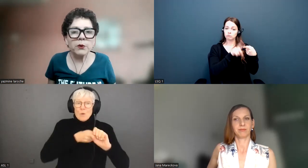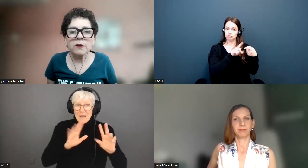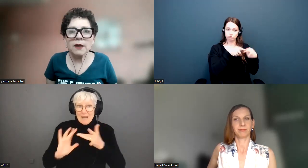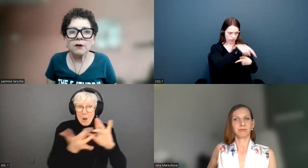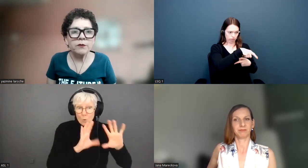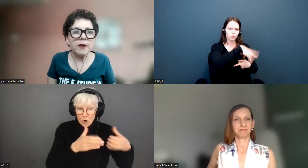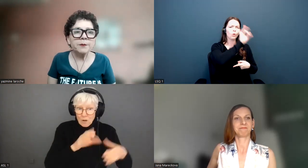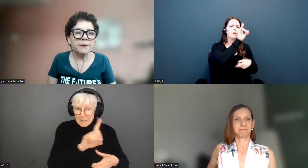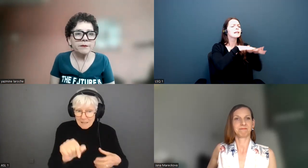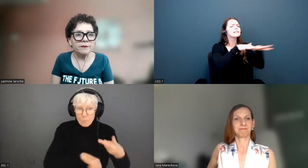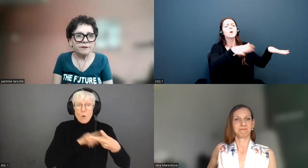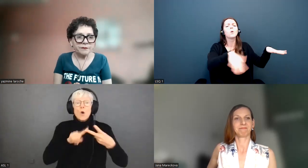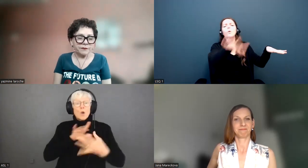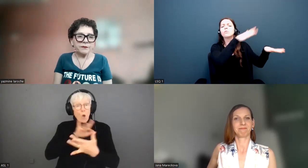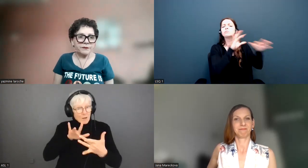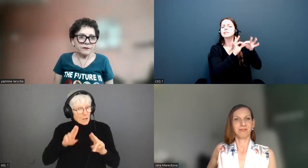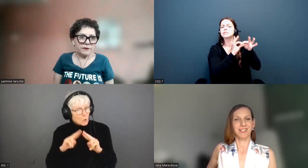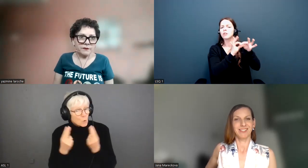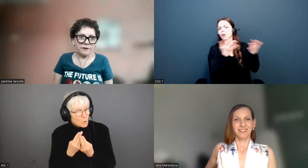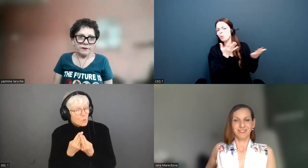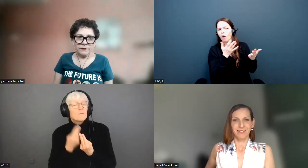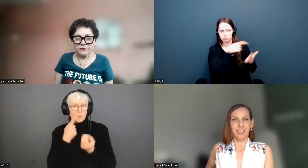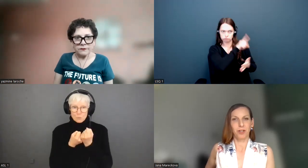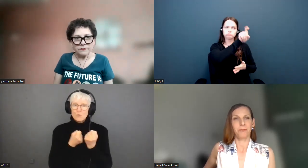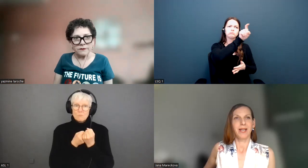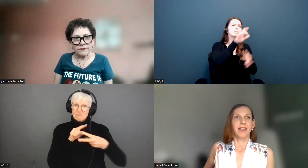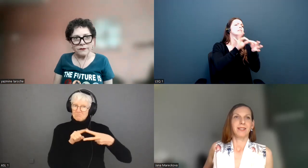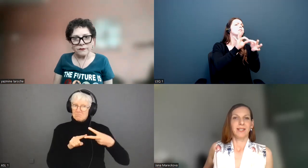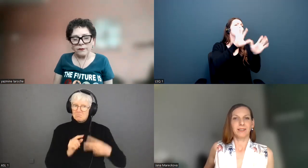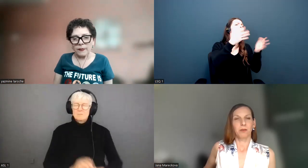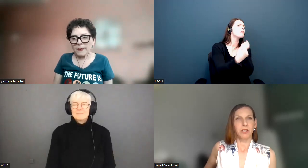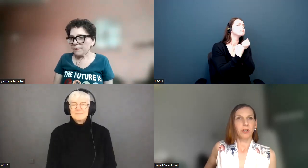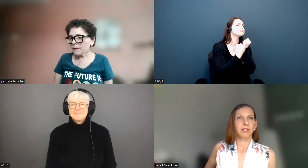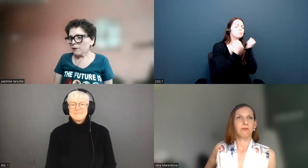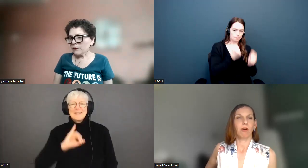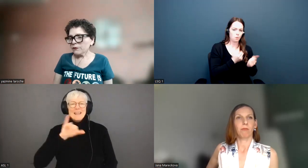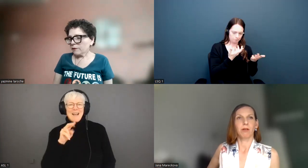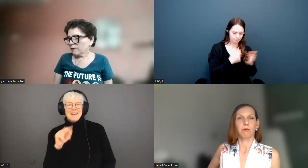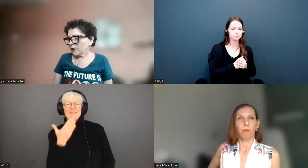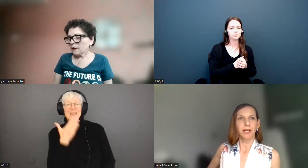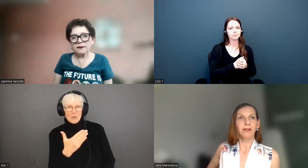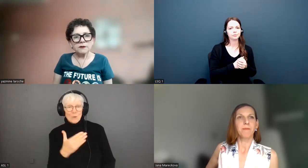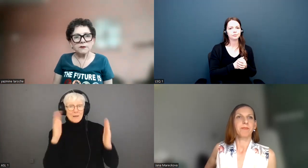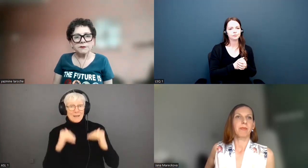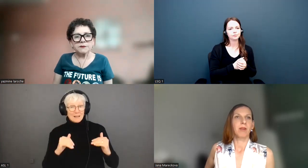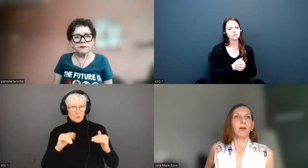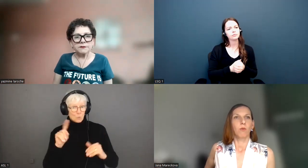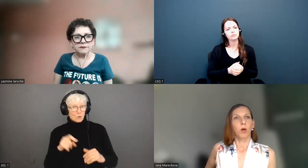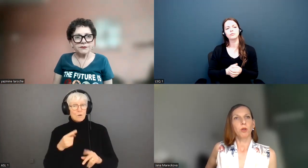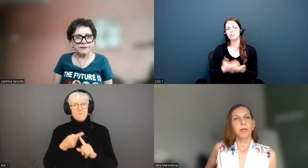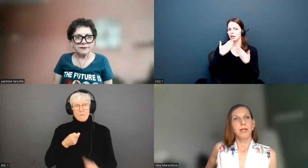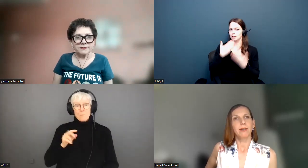support you can get from them thank you the next question is from Robin what would be